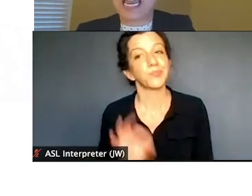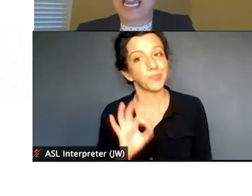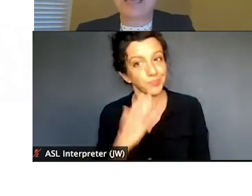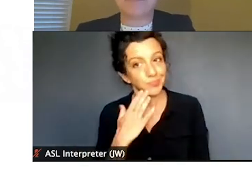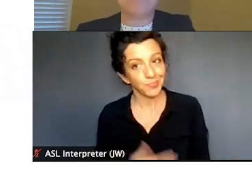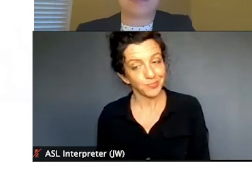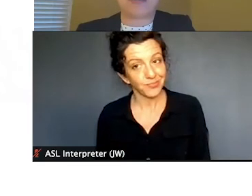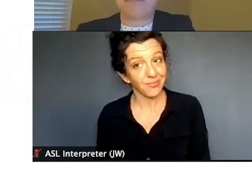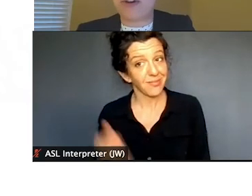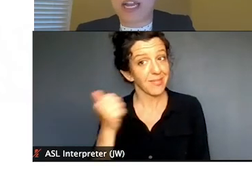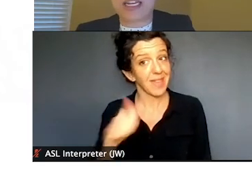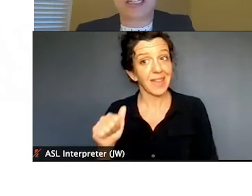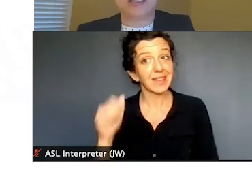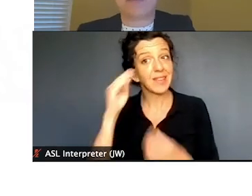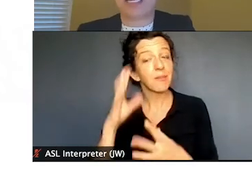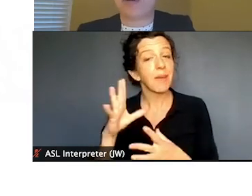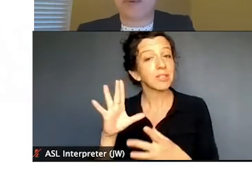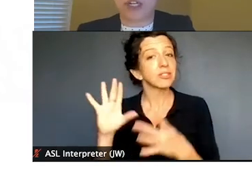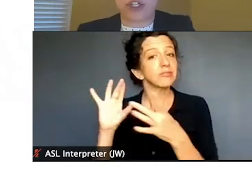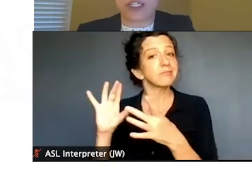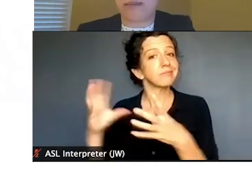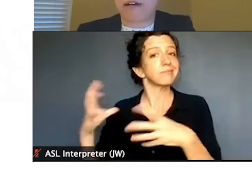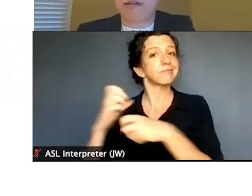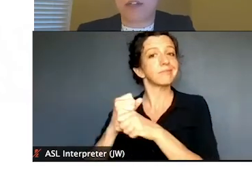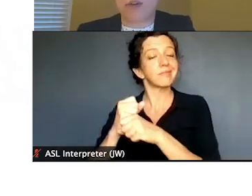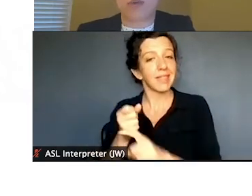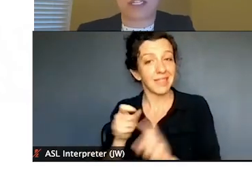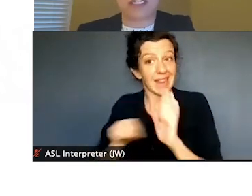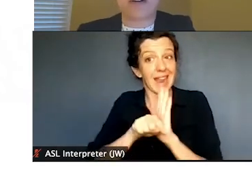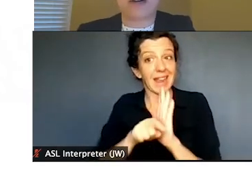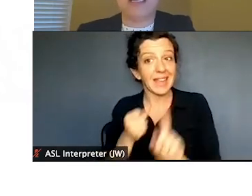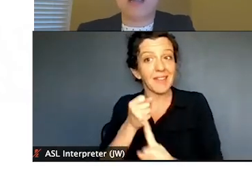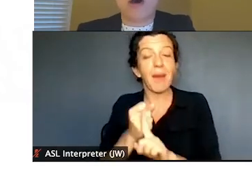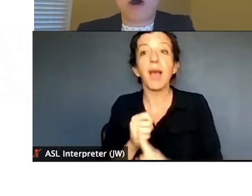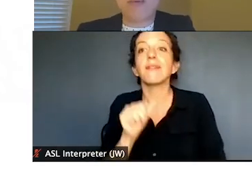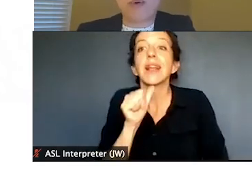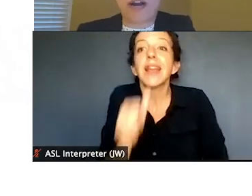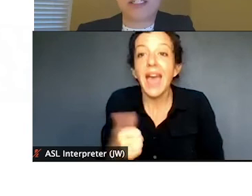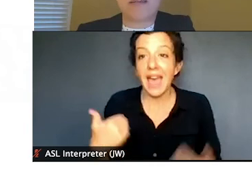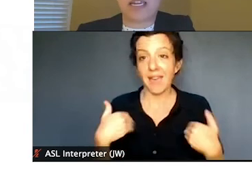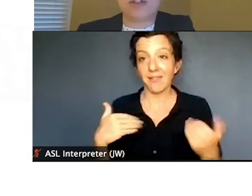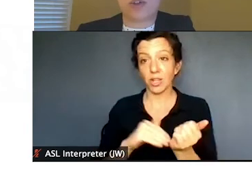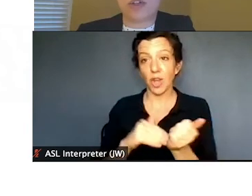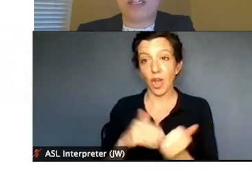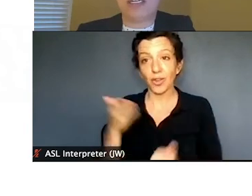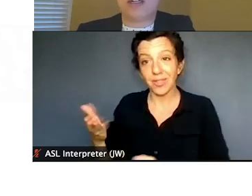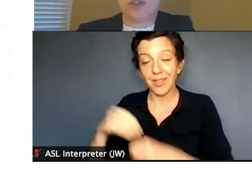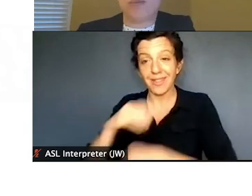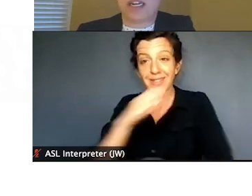internet activity, or predictions about individuals, et cetera, are required to meet certain consumer data